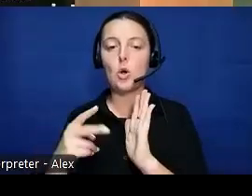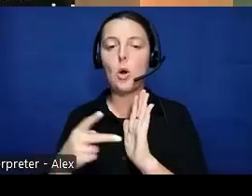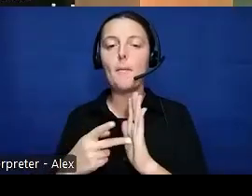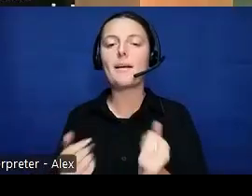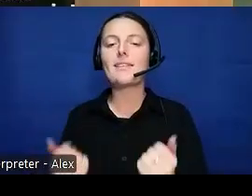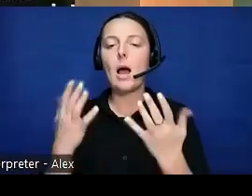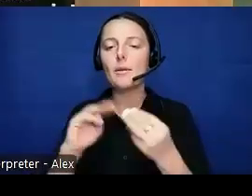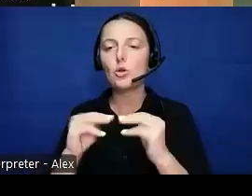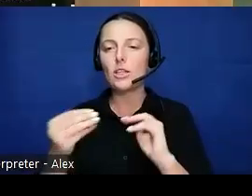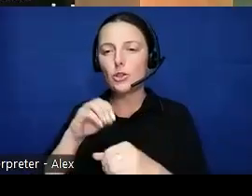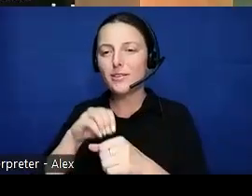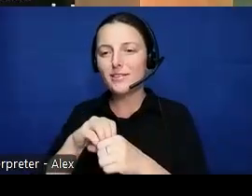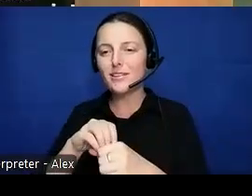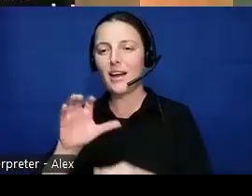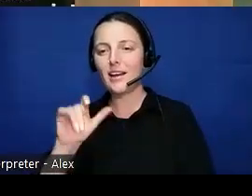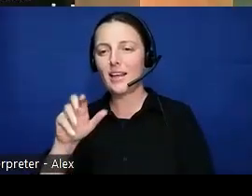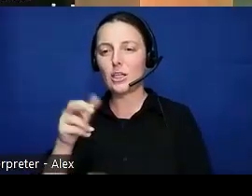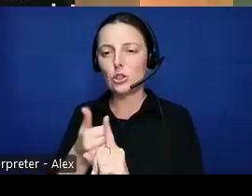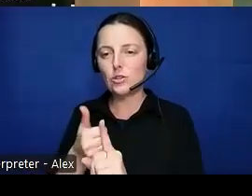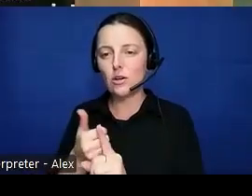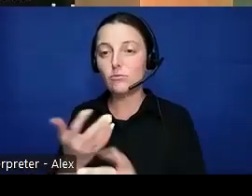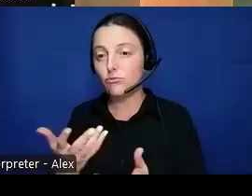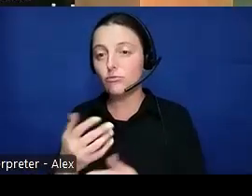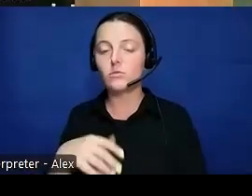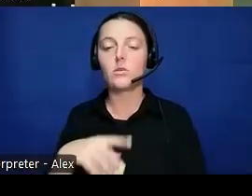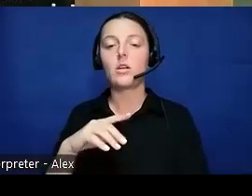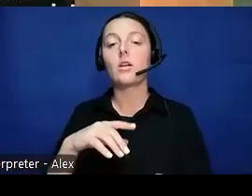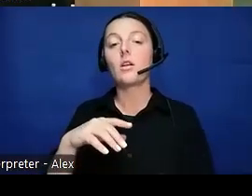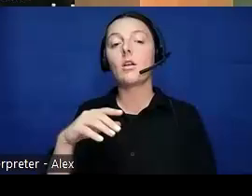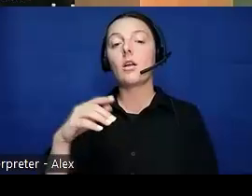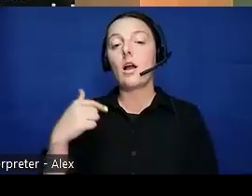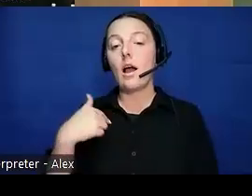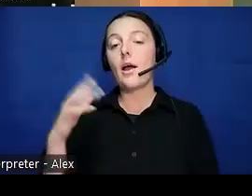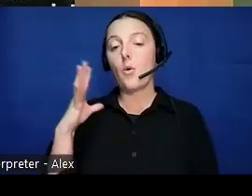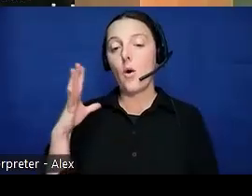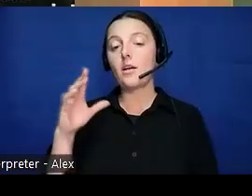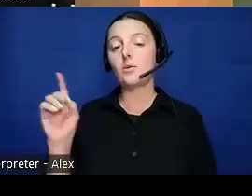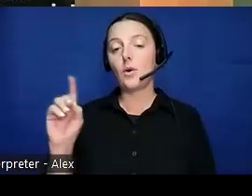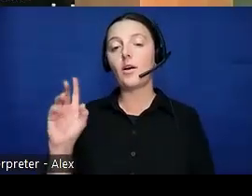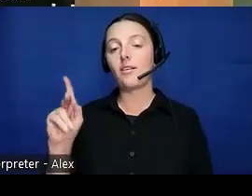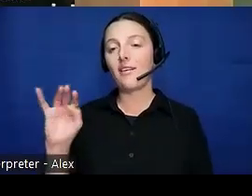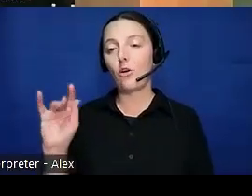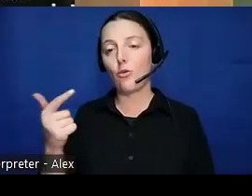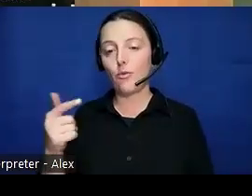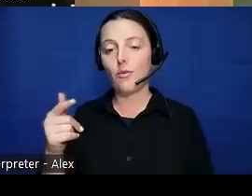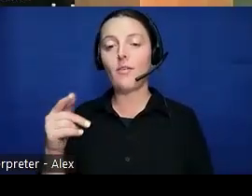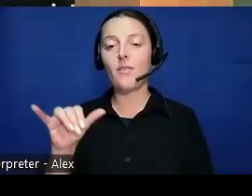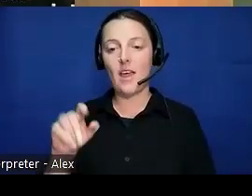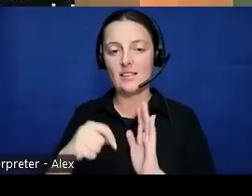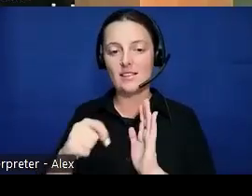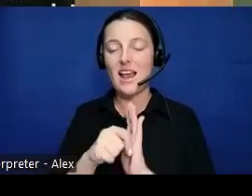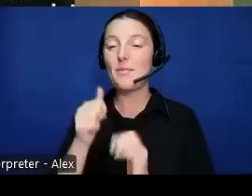Um, and because I was at Memorial County at the time, every patient there had this uh this this